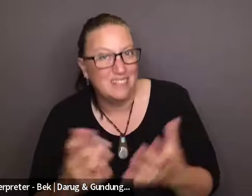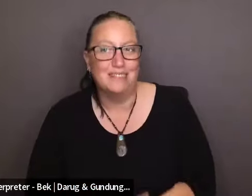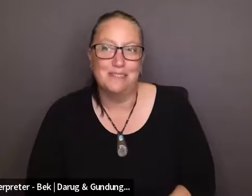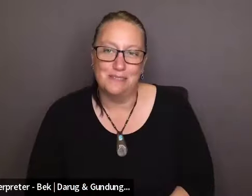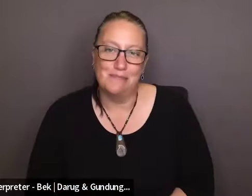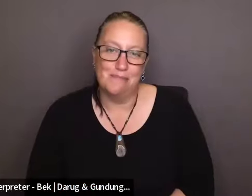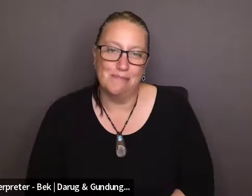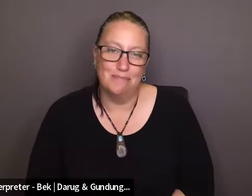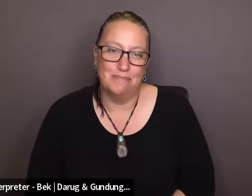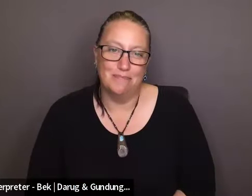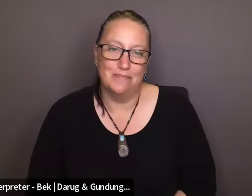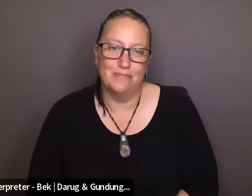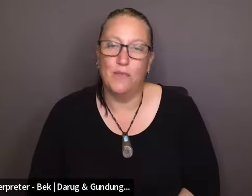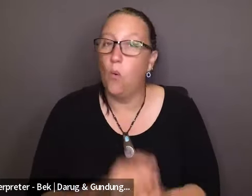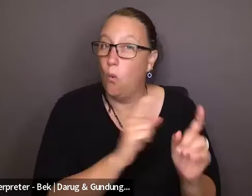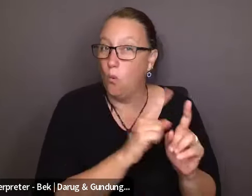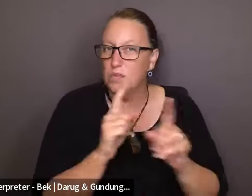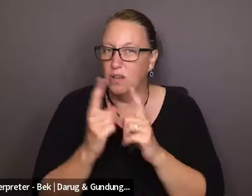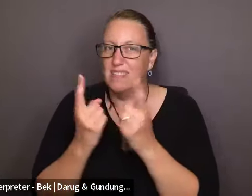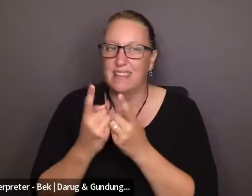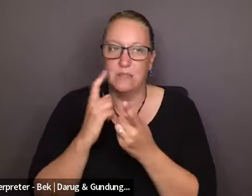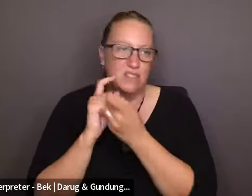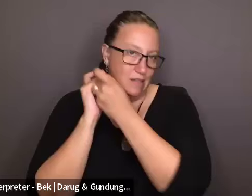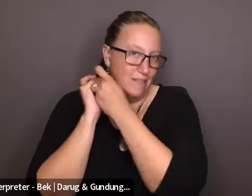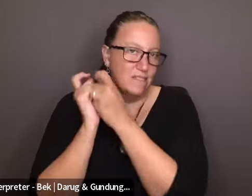because it wasn't as big a thing or an issue or a concern